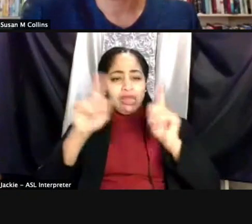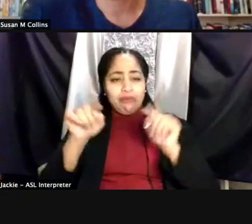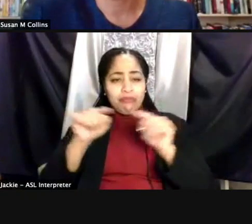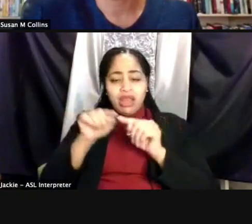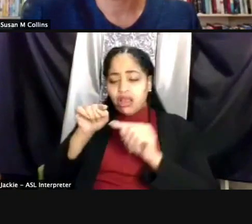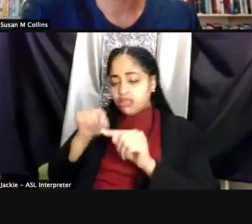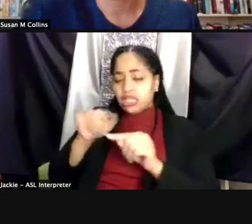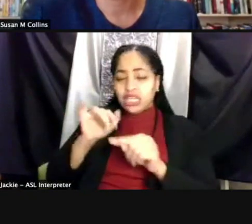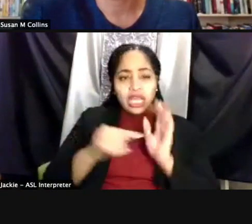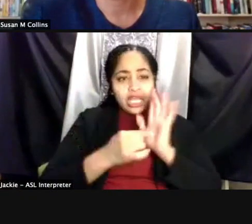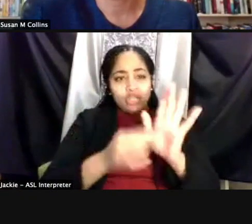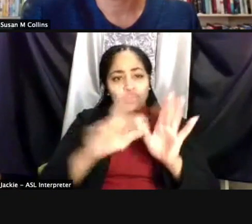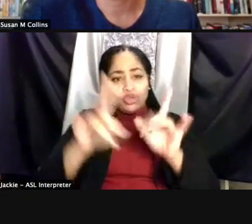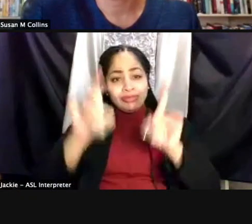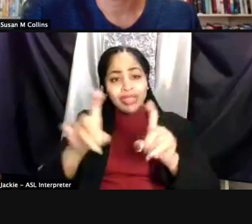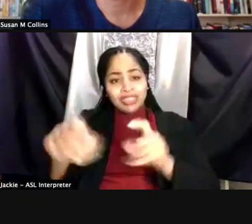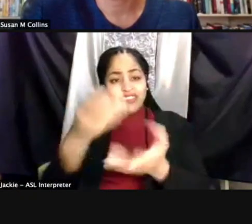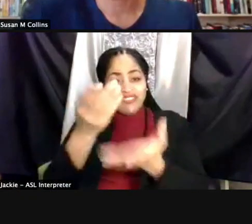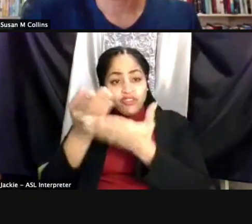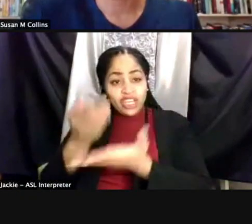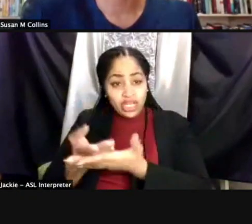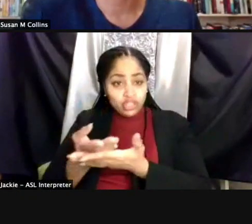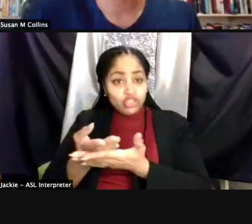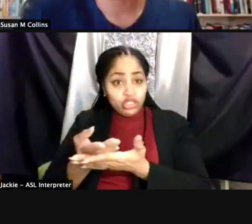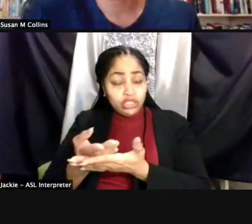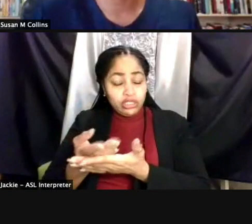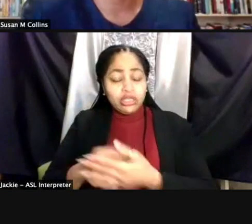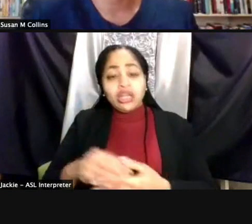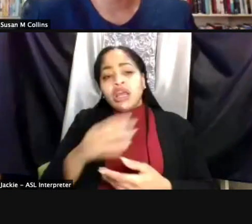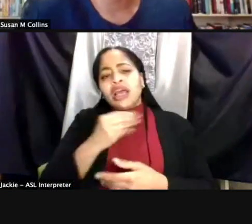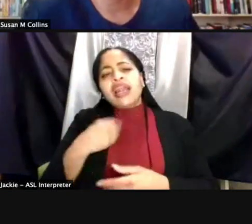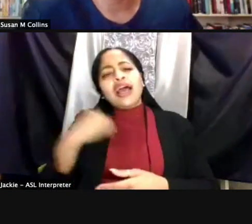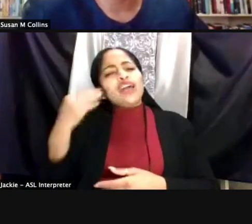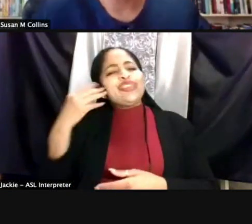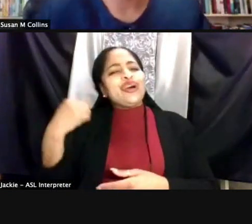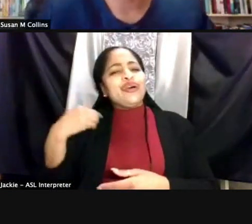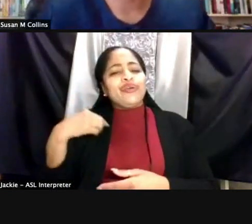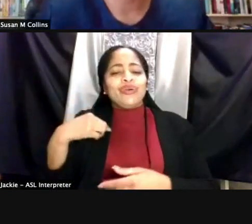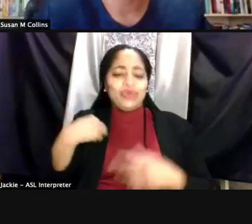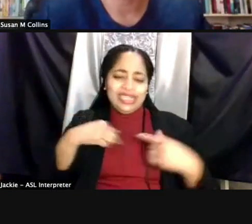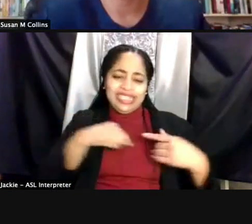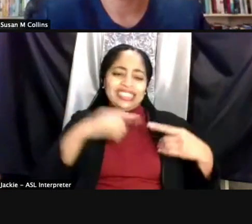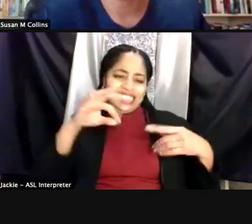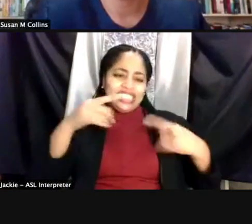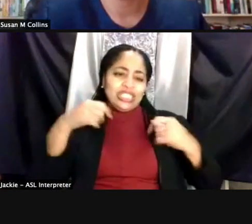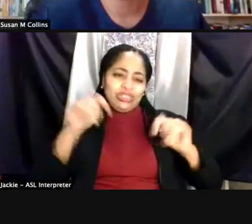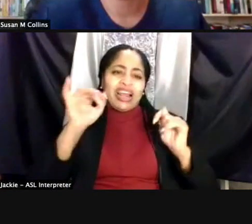their testing verification status. And I know we tried this out, both Dr. Ernst and I,